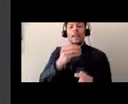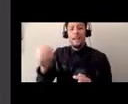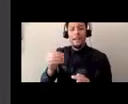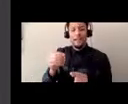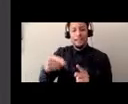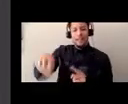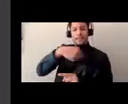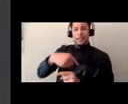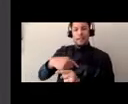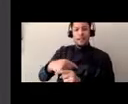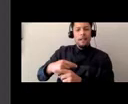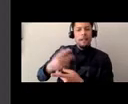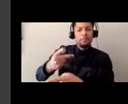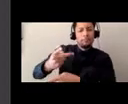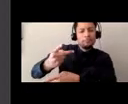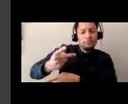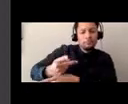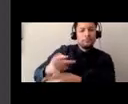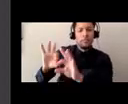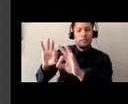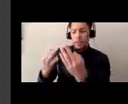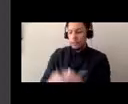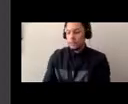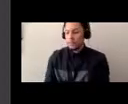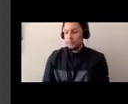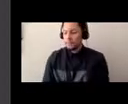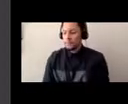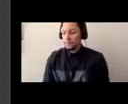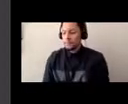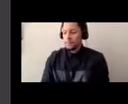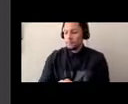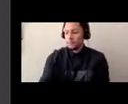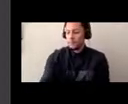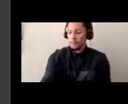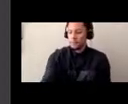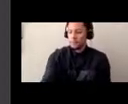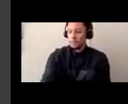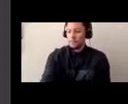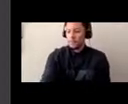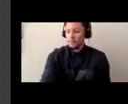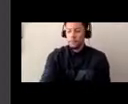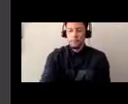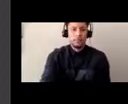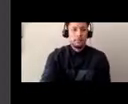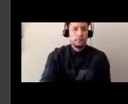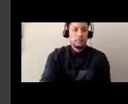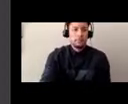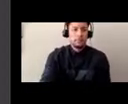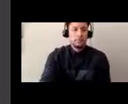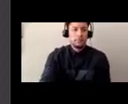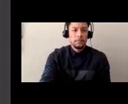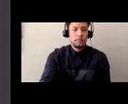If we've missed you please just give us a heads up in the chat and we'll give you attention before we conclude the presentation.